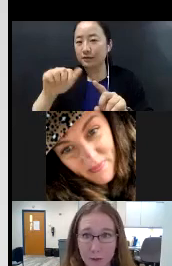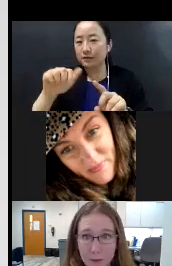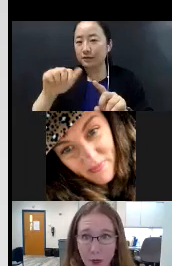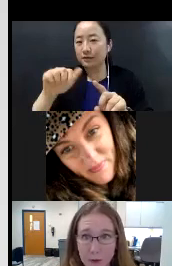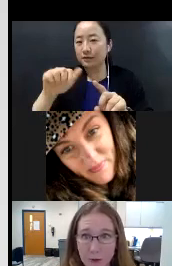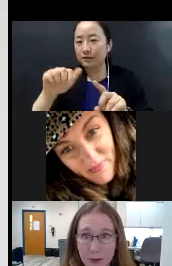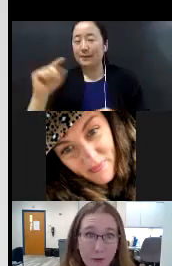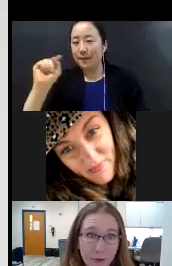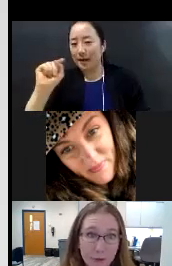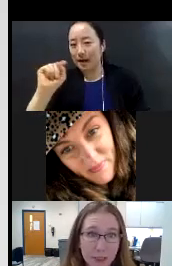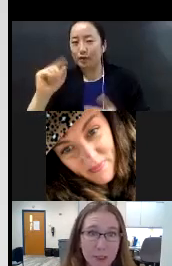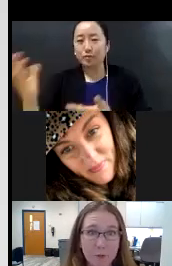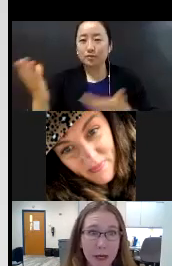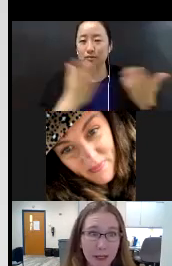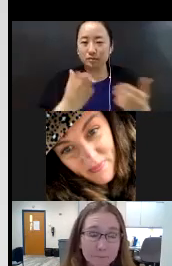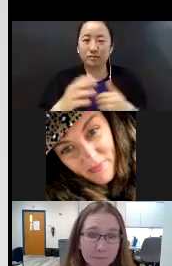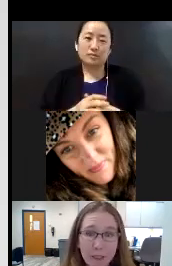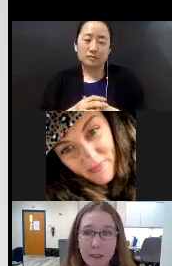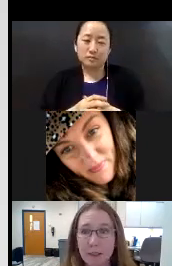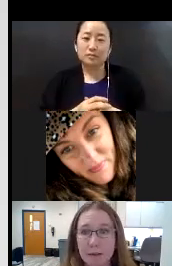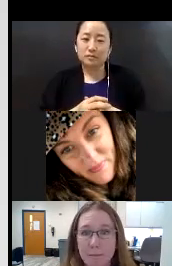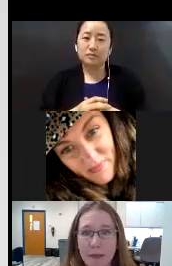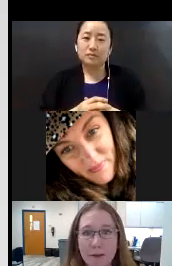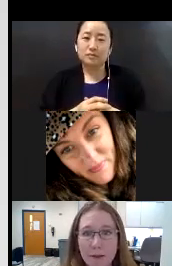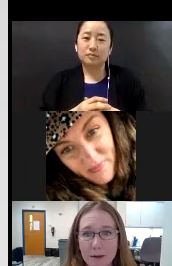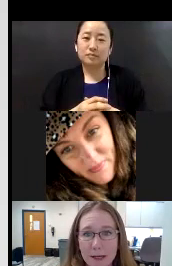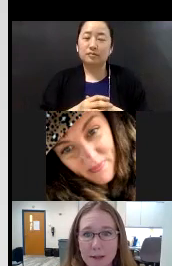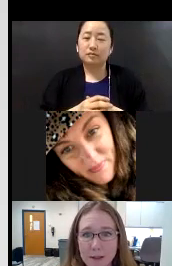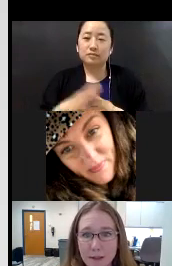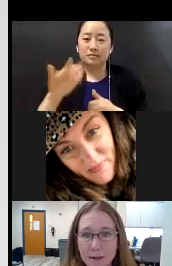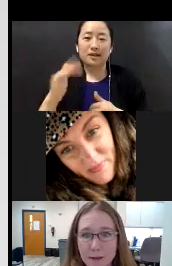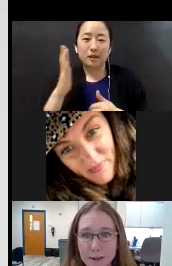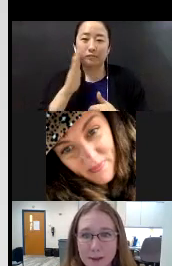BATHROOM REMODEL. I LIKE THIS.